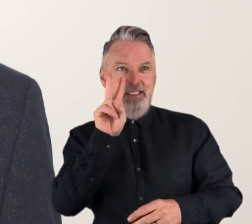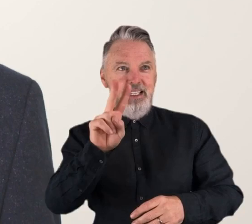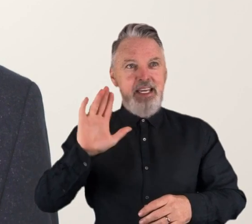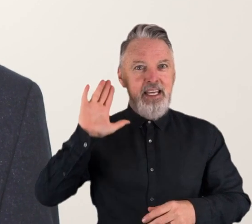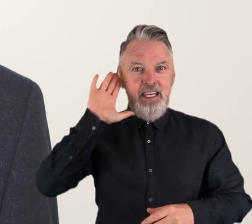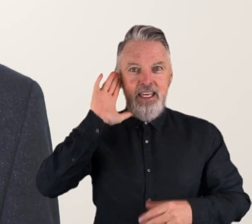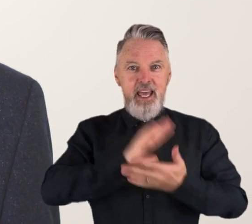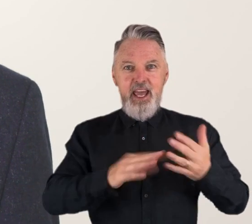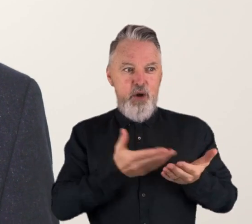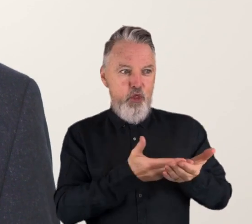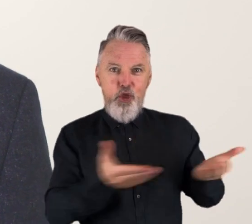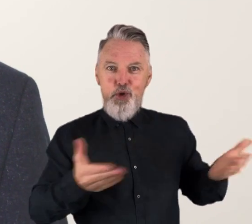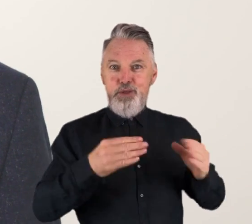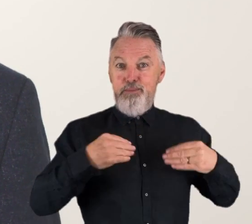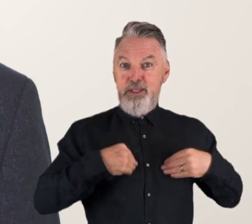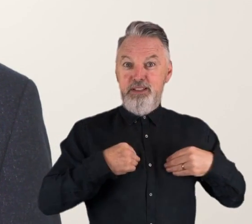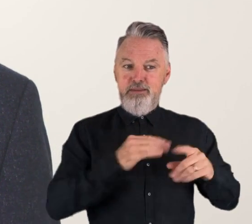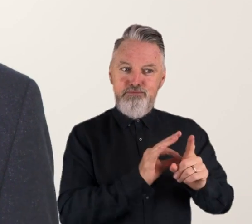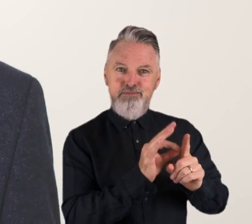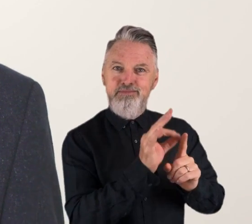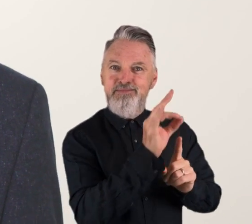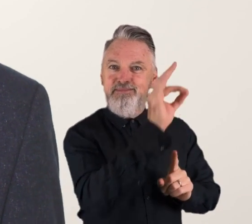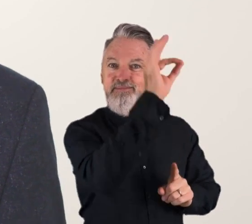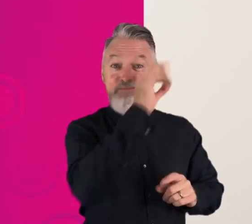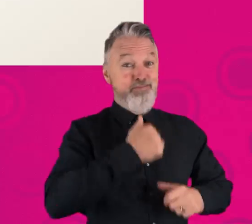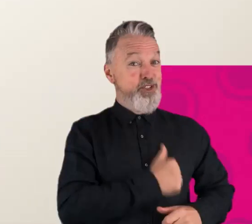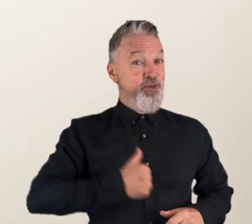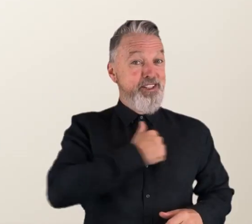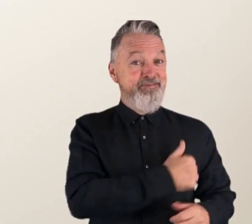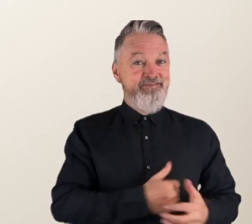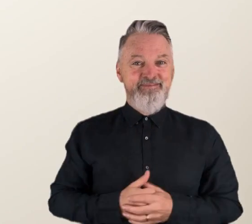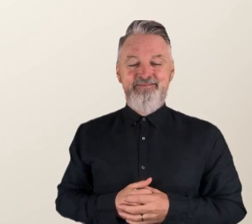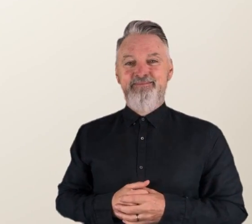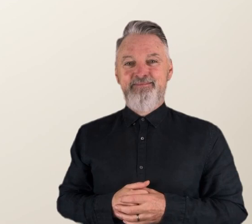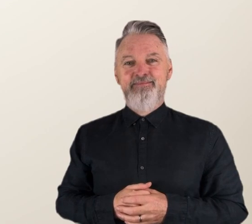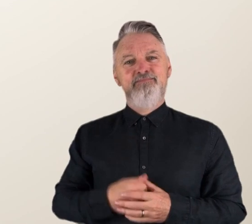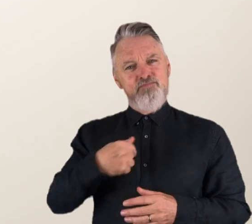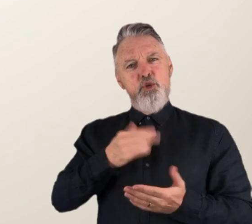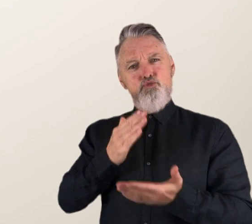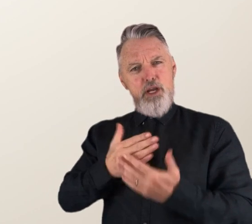have progressed throughout the accelerator program. Enjoy. We are really proud of the partnerships we have